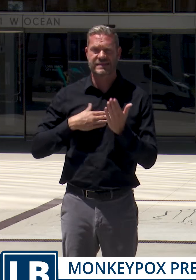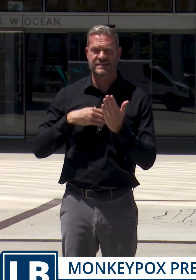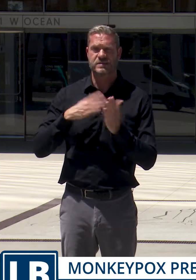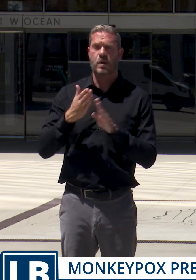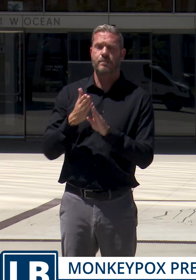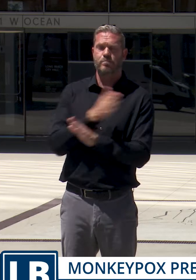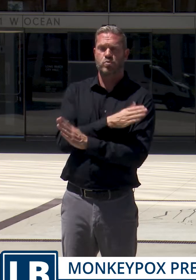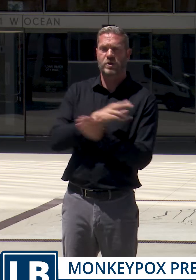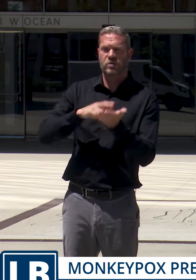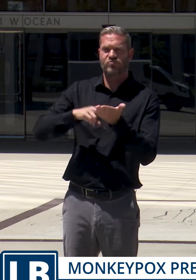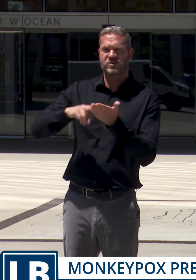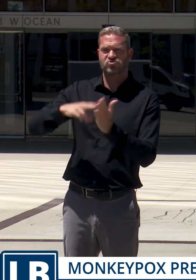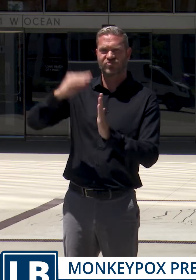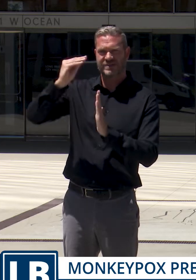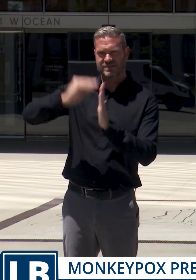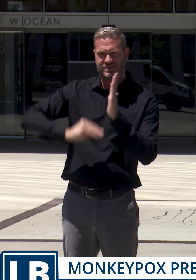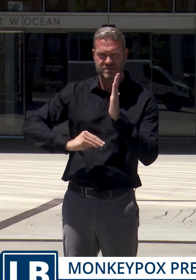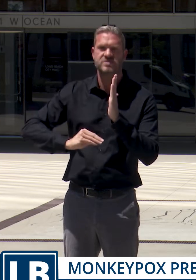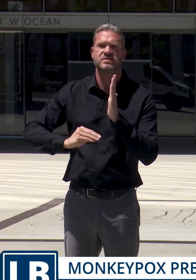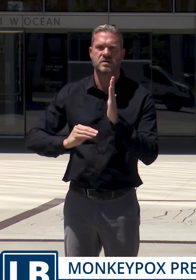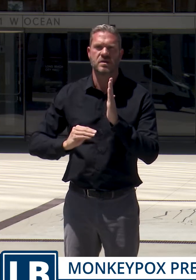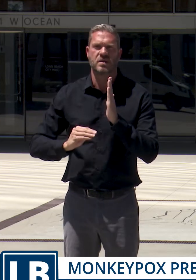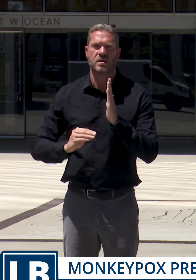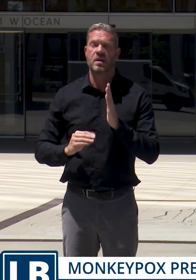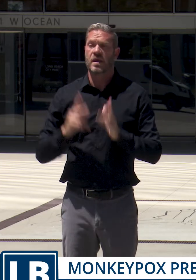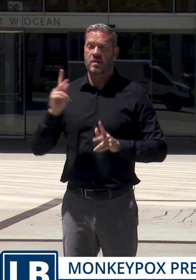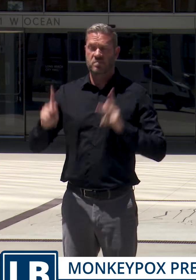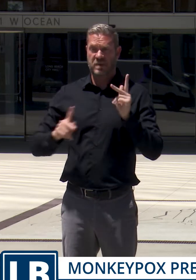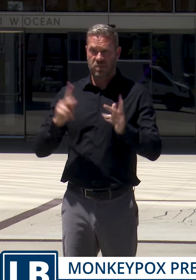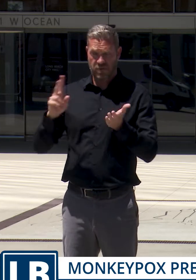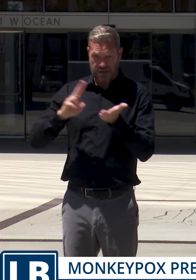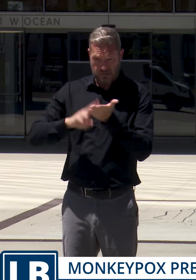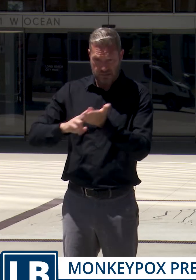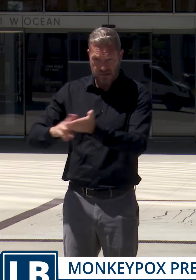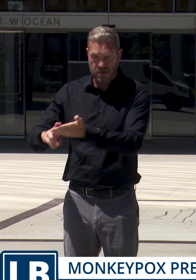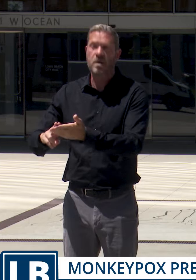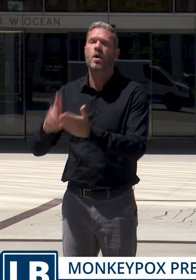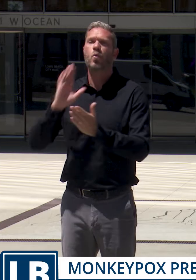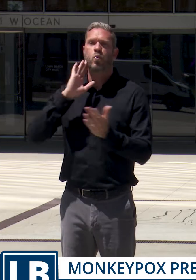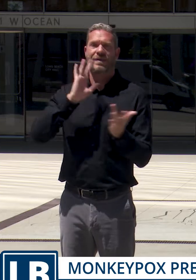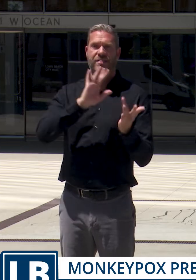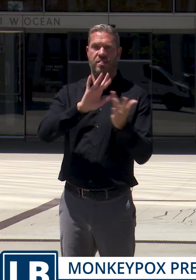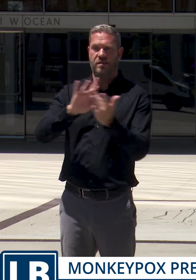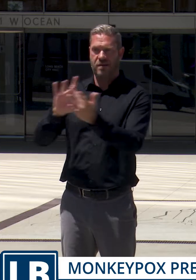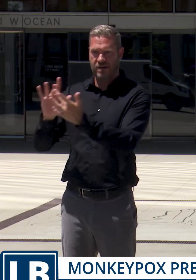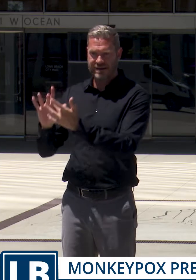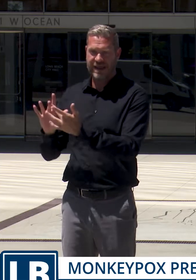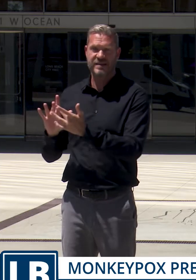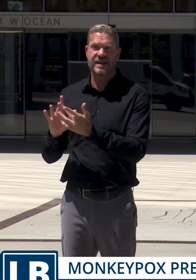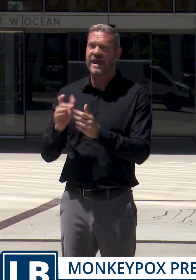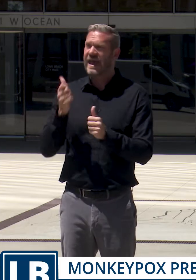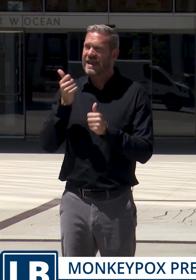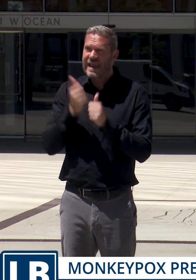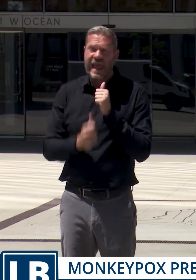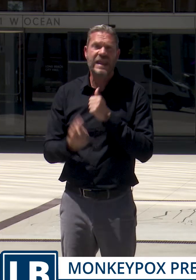which is available on the website those who sign up will be contacted as the mayor said everyone who is currently eligible who is currently on that list